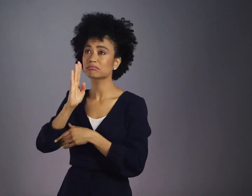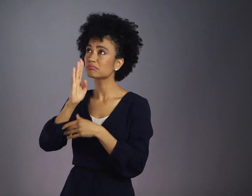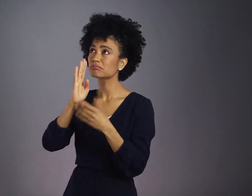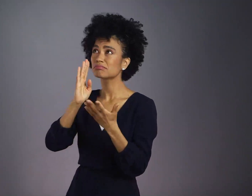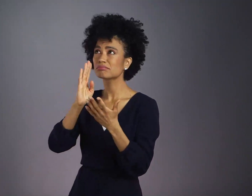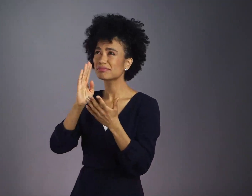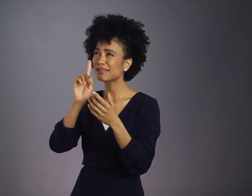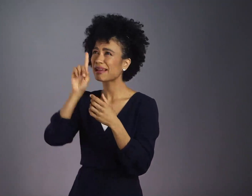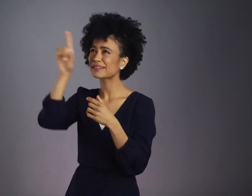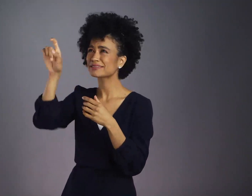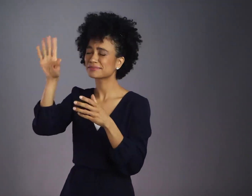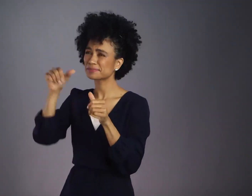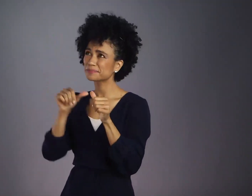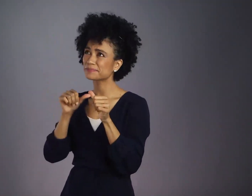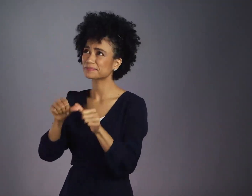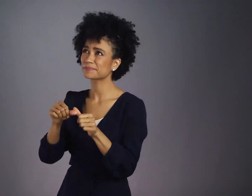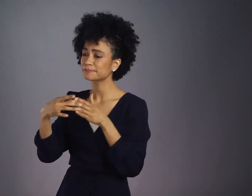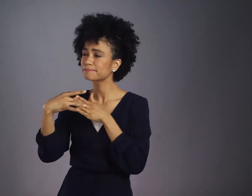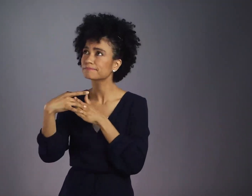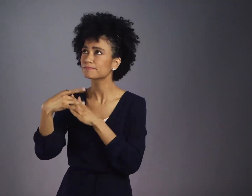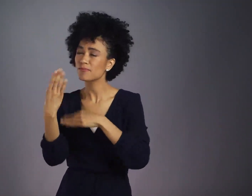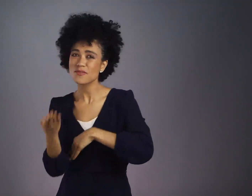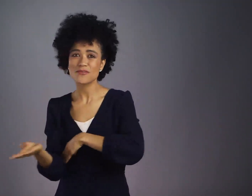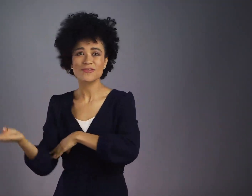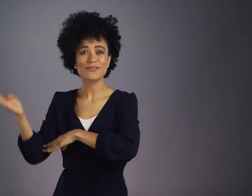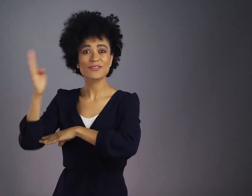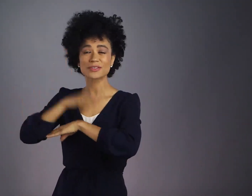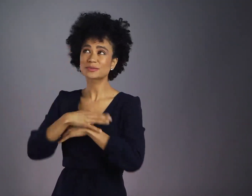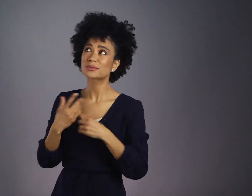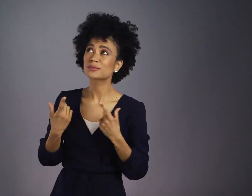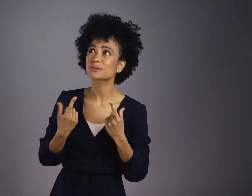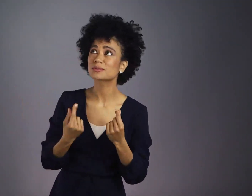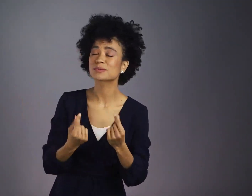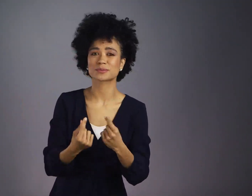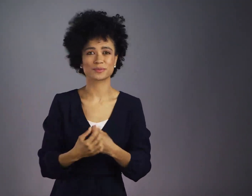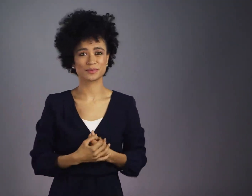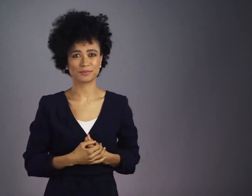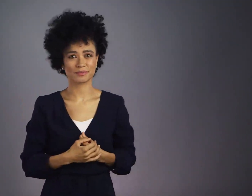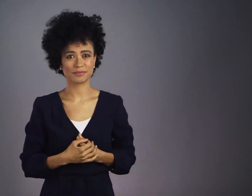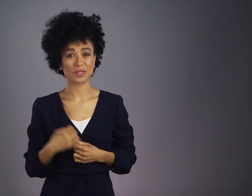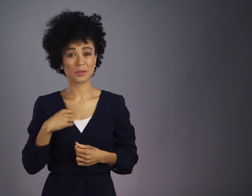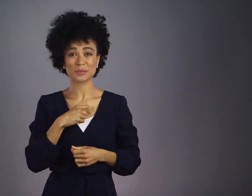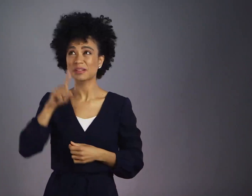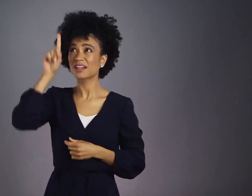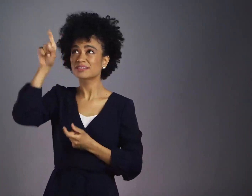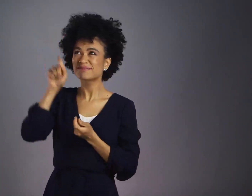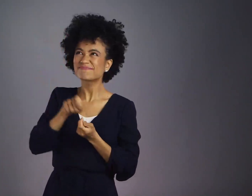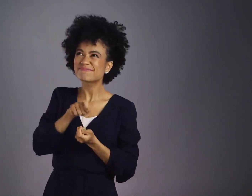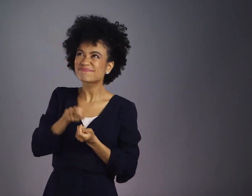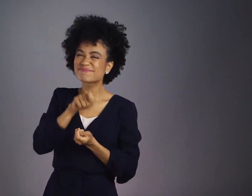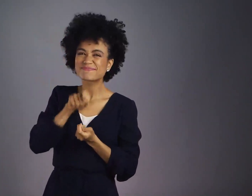what our next step is to be, that we be given whatever we need to take care of such problems.